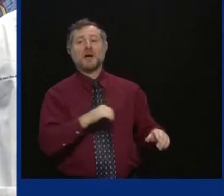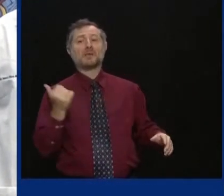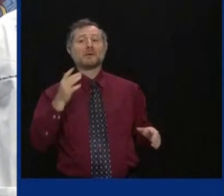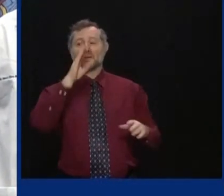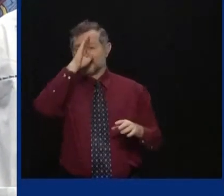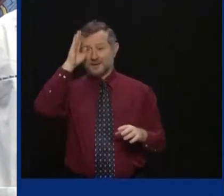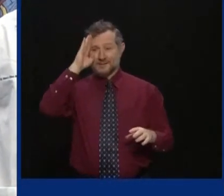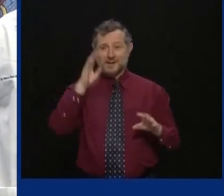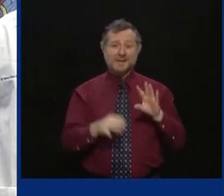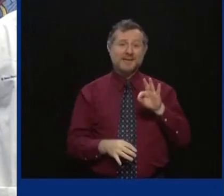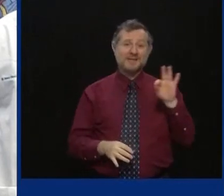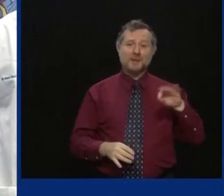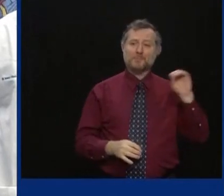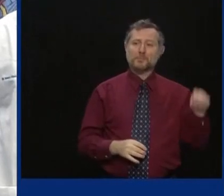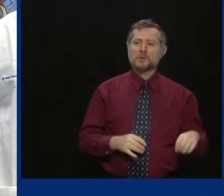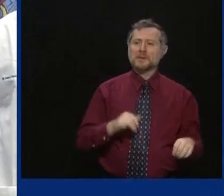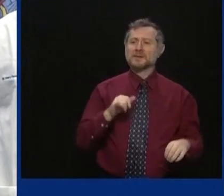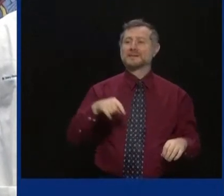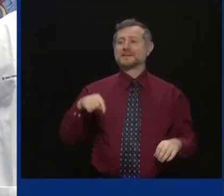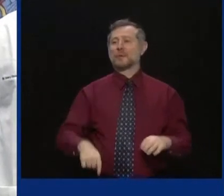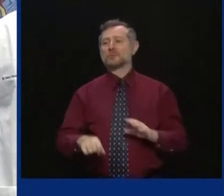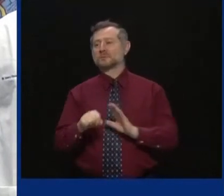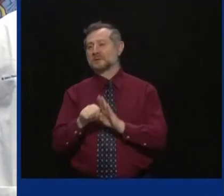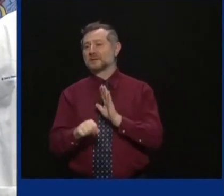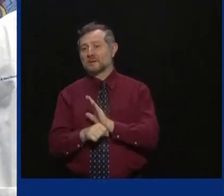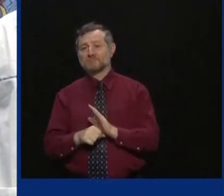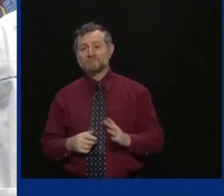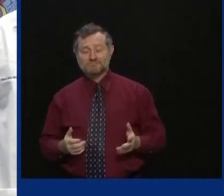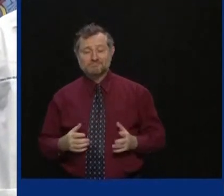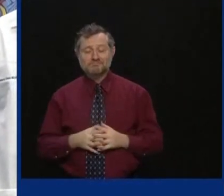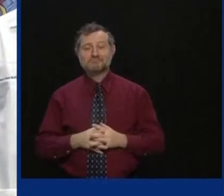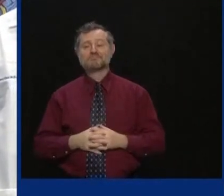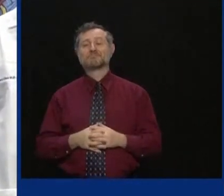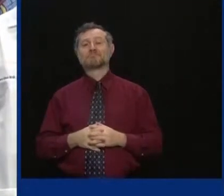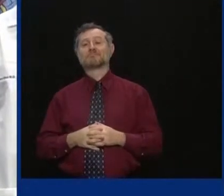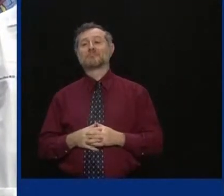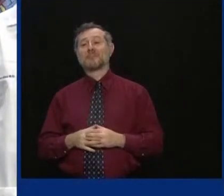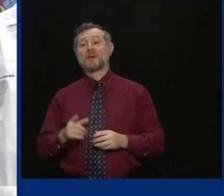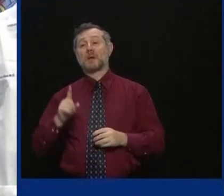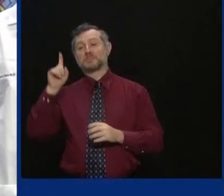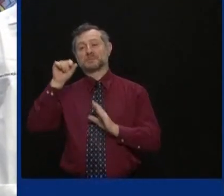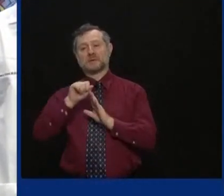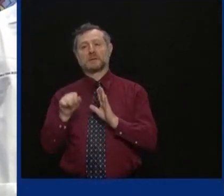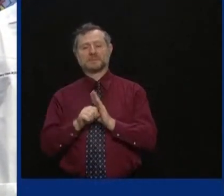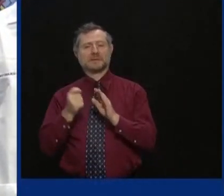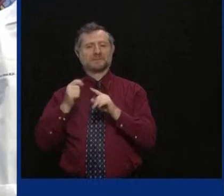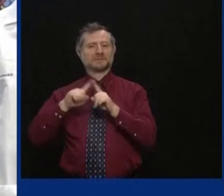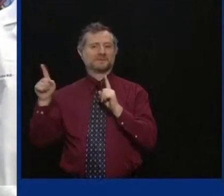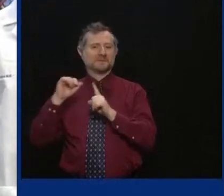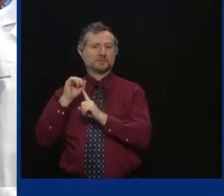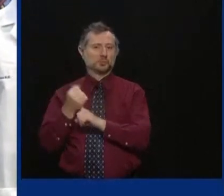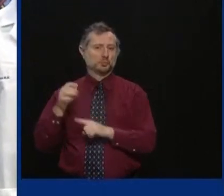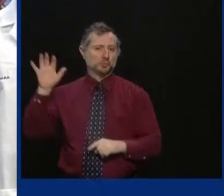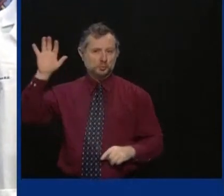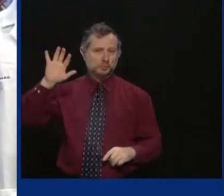THEY'VE ALREADY PREPARED FOR THIS BECAUSE 98% OF WORKERS WERE VACCINATED. THE OTHER WAS 99%. THOSE ARE THE DOWN STATE